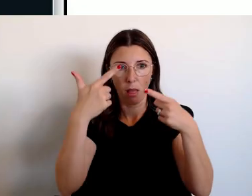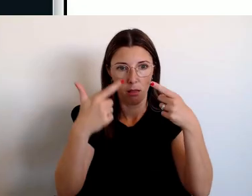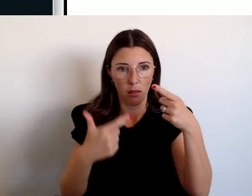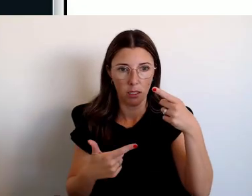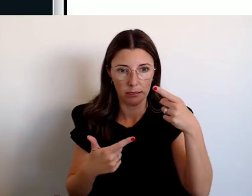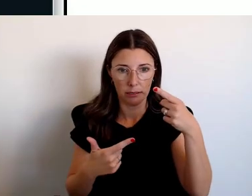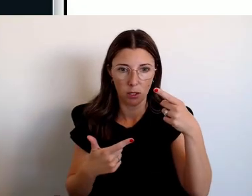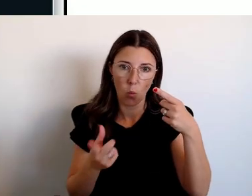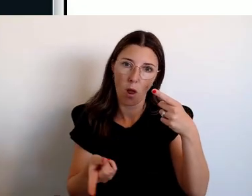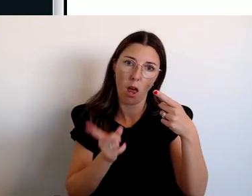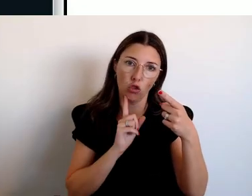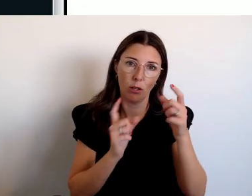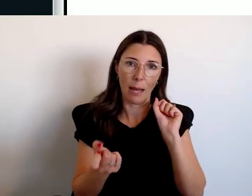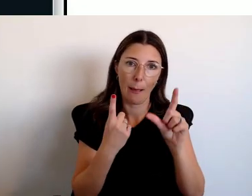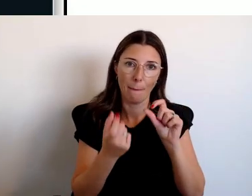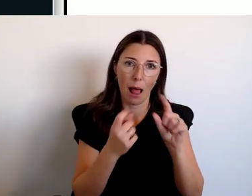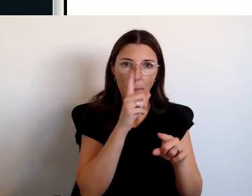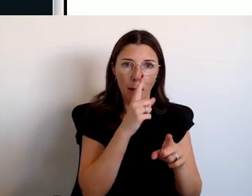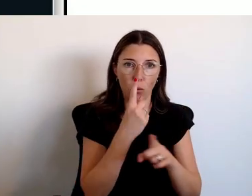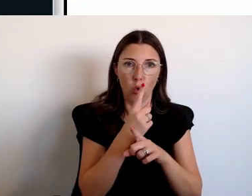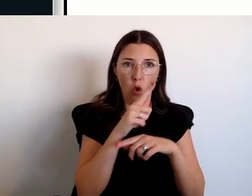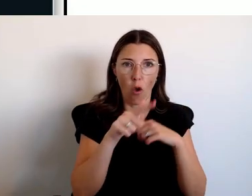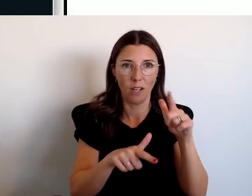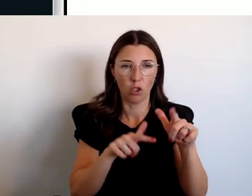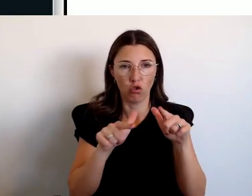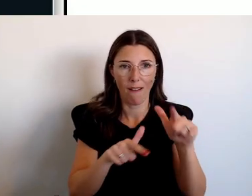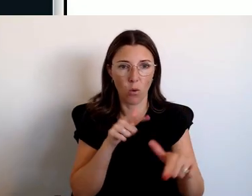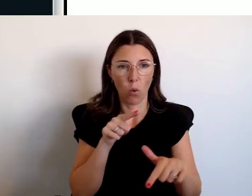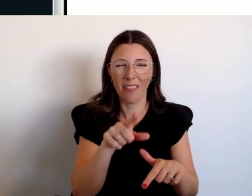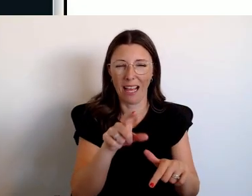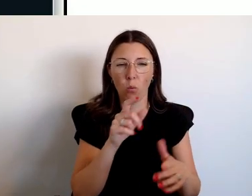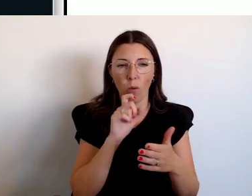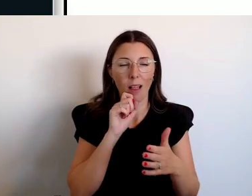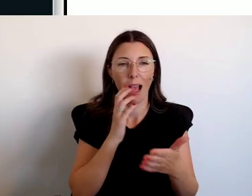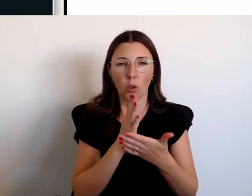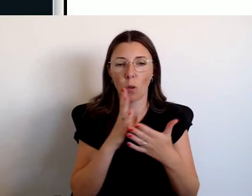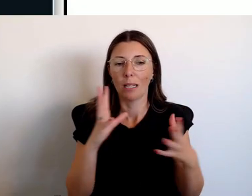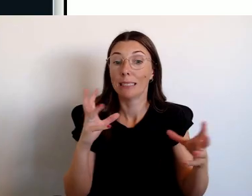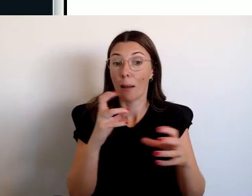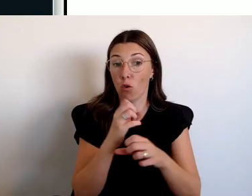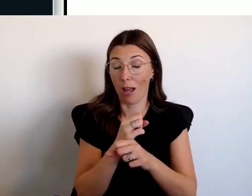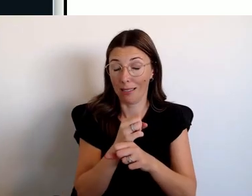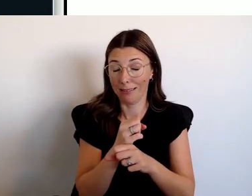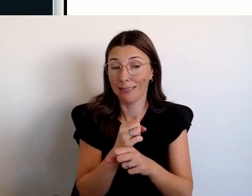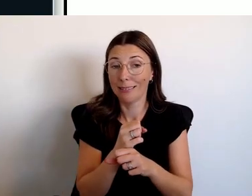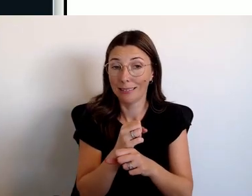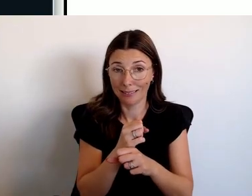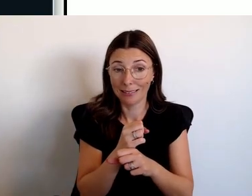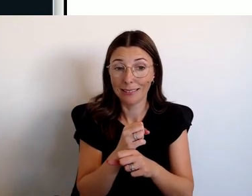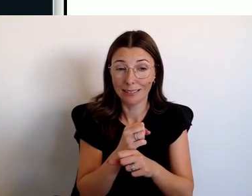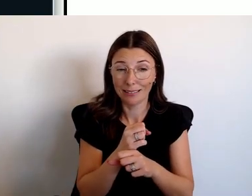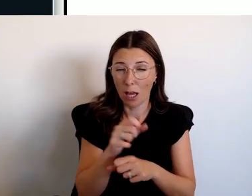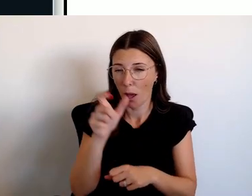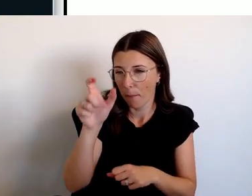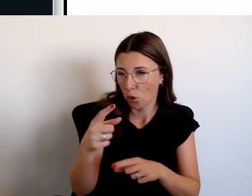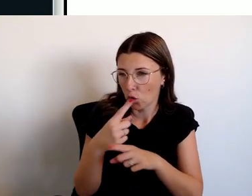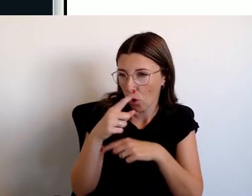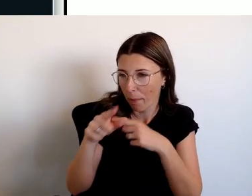a hundred emails that have people talking about trouble, it actually summarises saying, this person's talking about travelling and going here, or this person's talking about